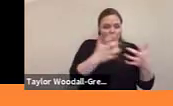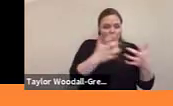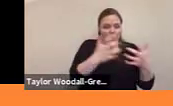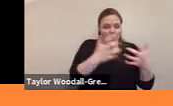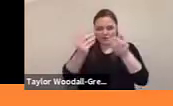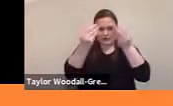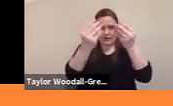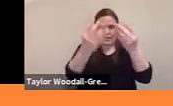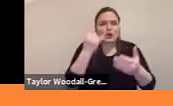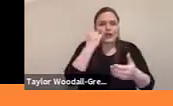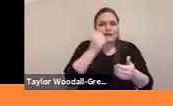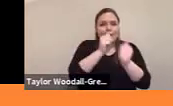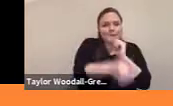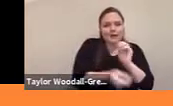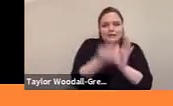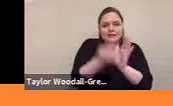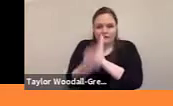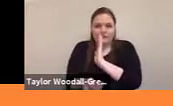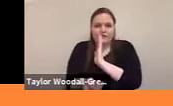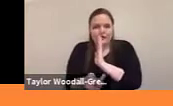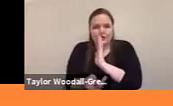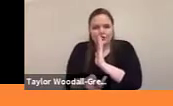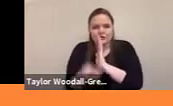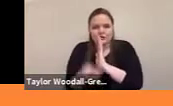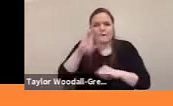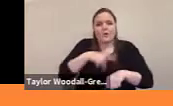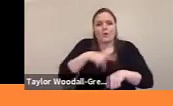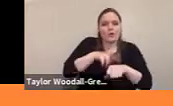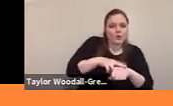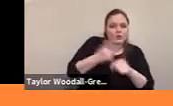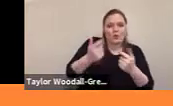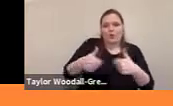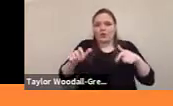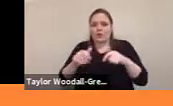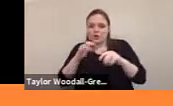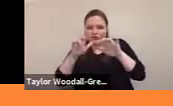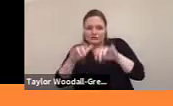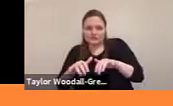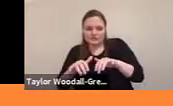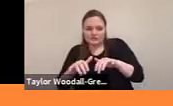if it passes or fails for normal or large text or for